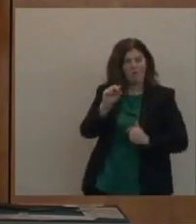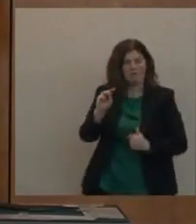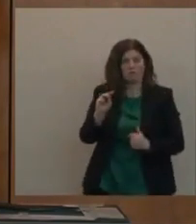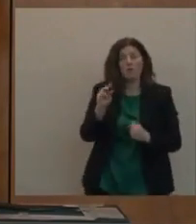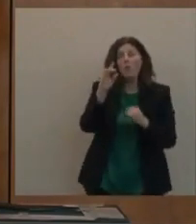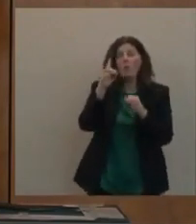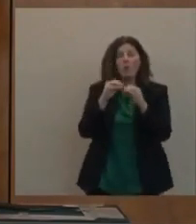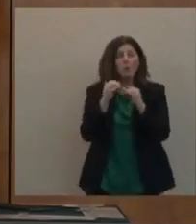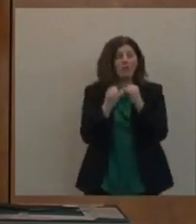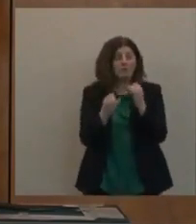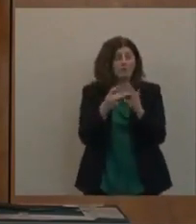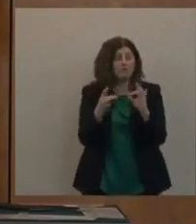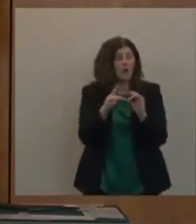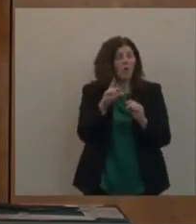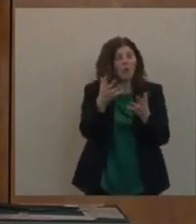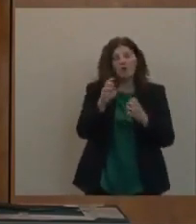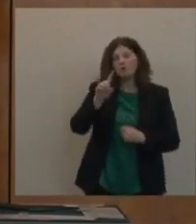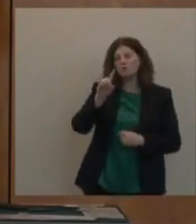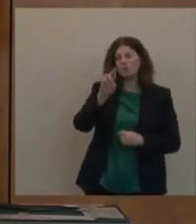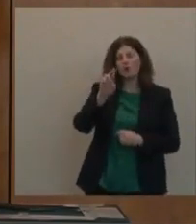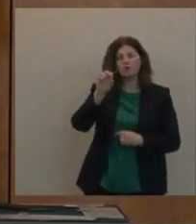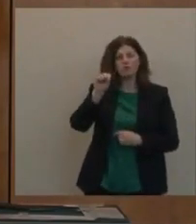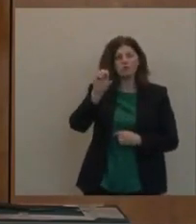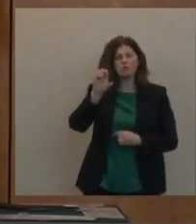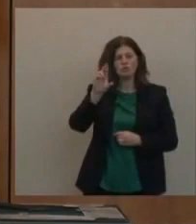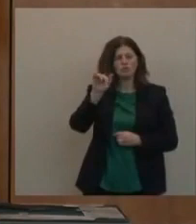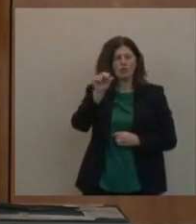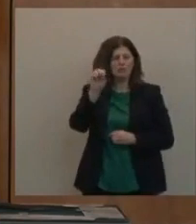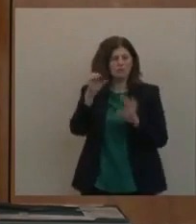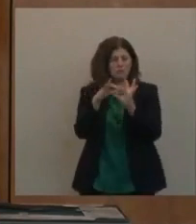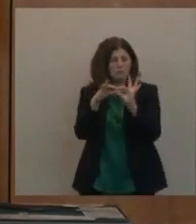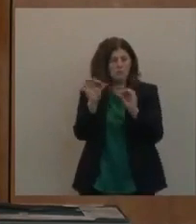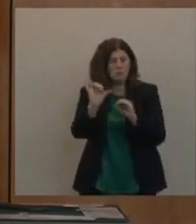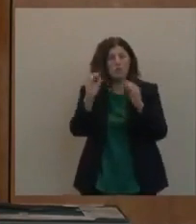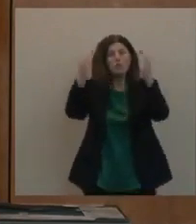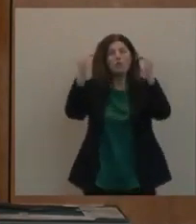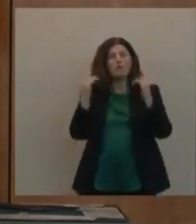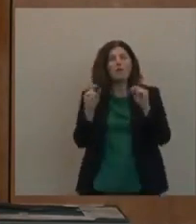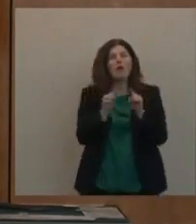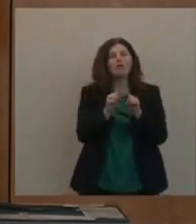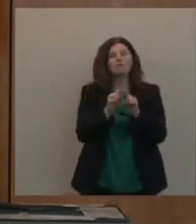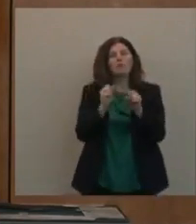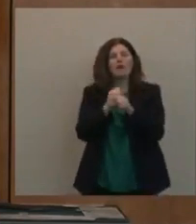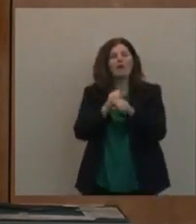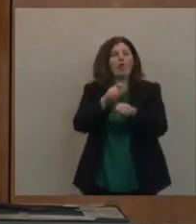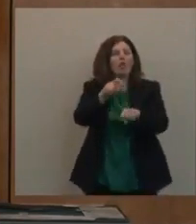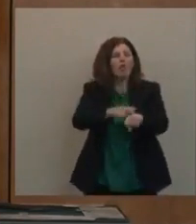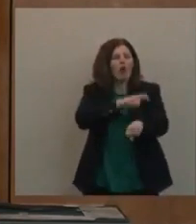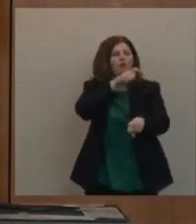WE THINK THE SELF ISOLATION SITES ARE AN INCREDIBLE OPPORTUNITY AND TOOL TO FURTHER PROTECT NEW MEXICANS.